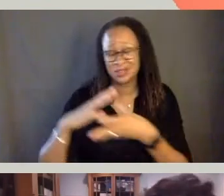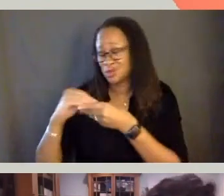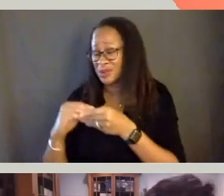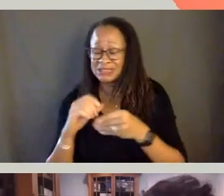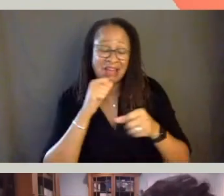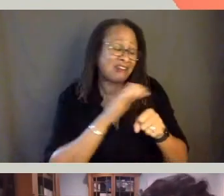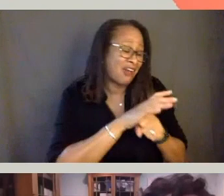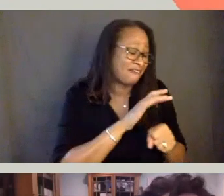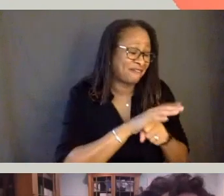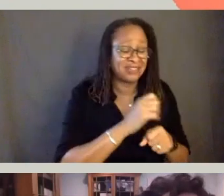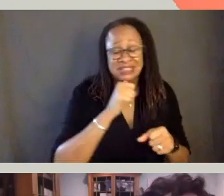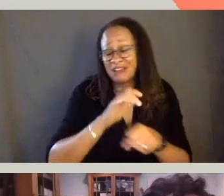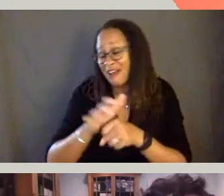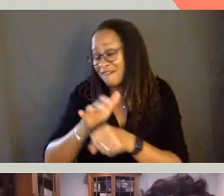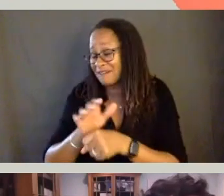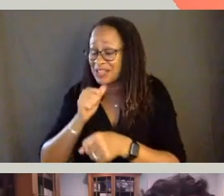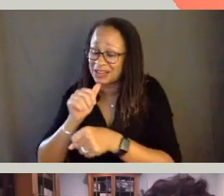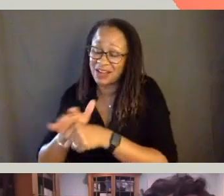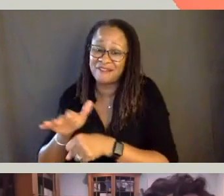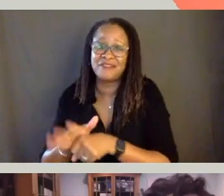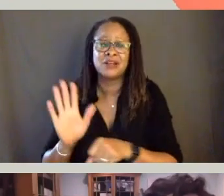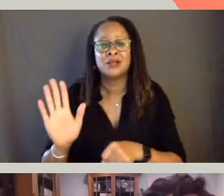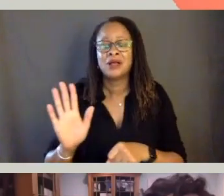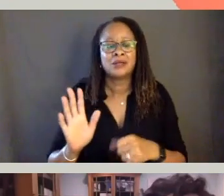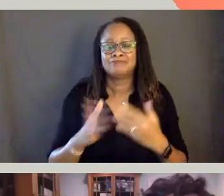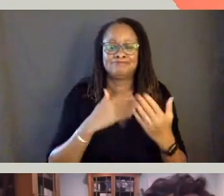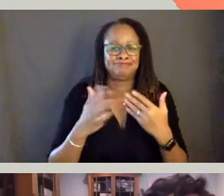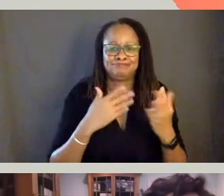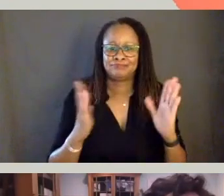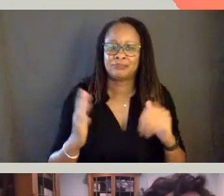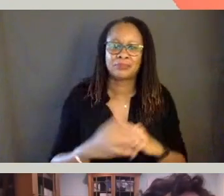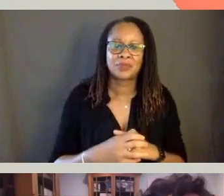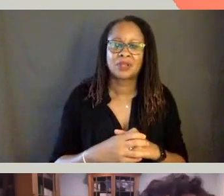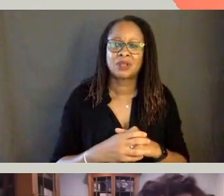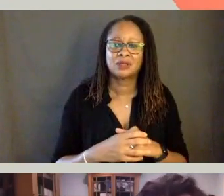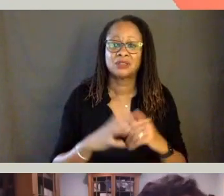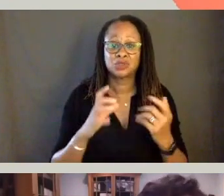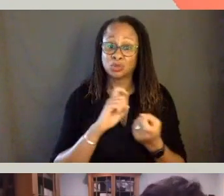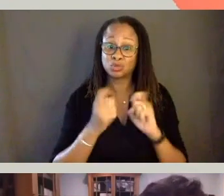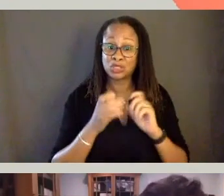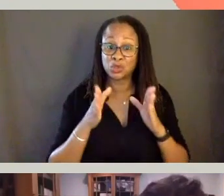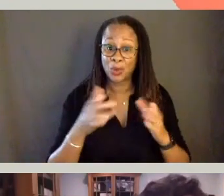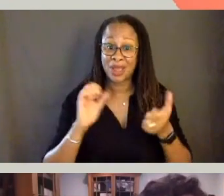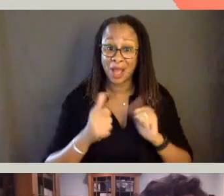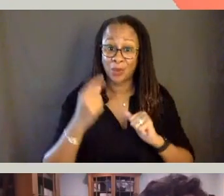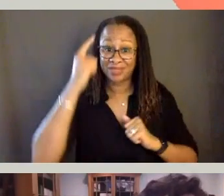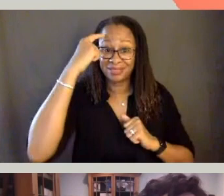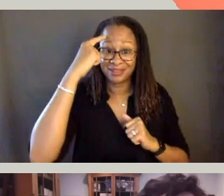it's not whatever enough, but also let's just change the way we're thinking about